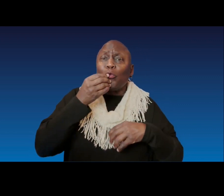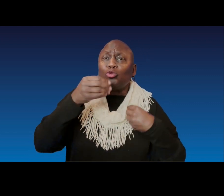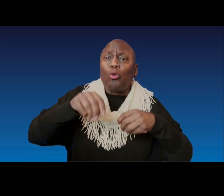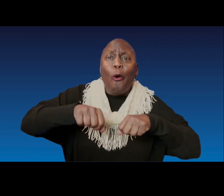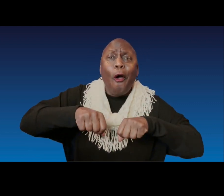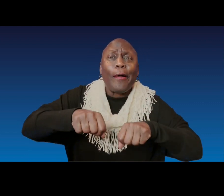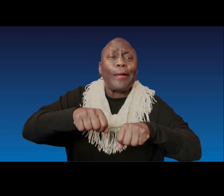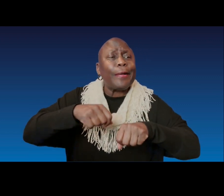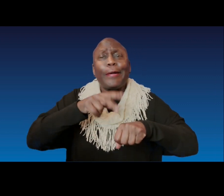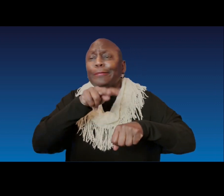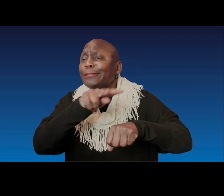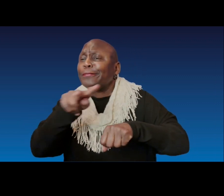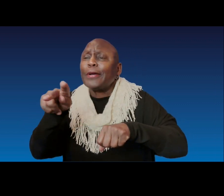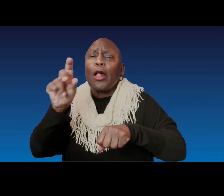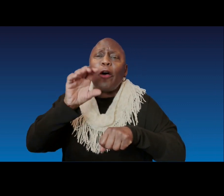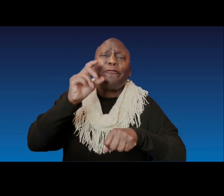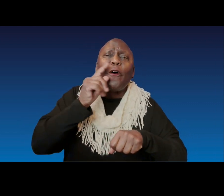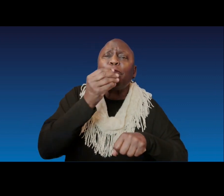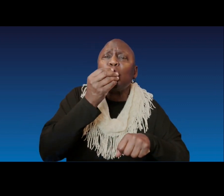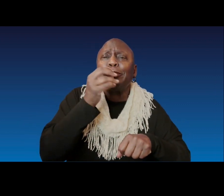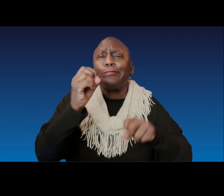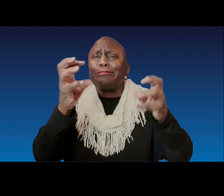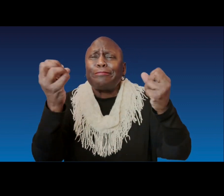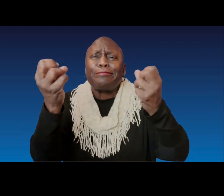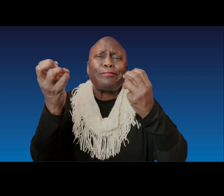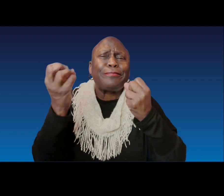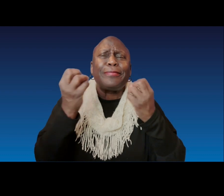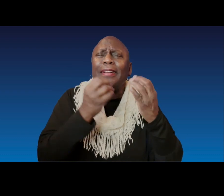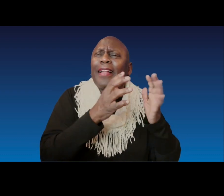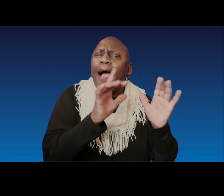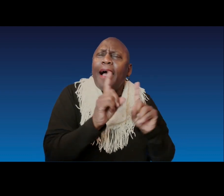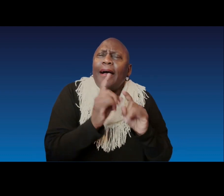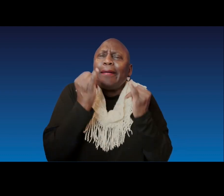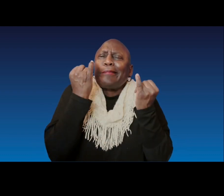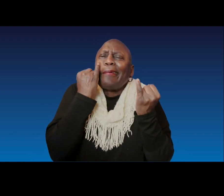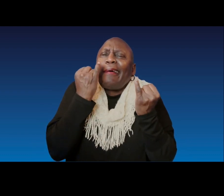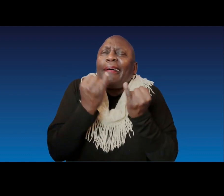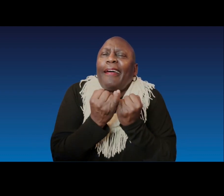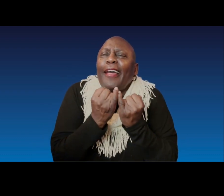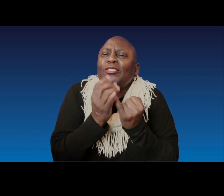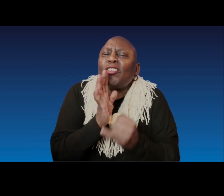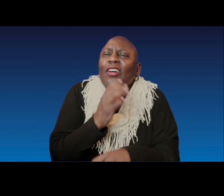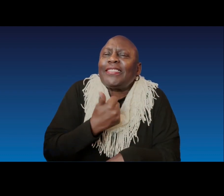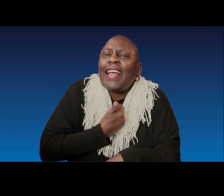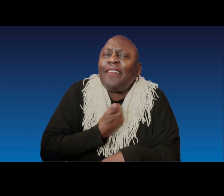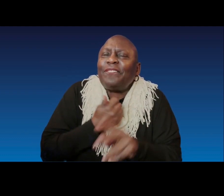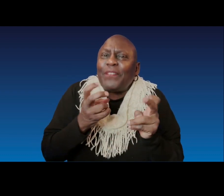And I cautioned her to watch because the baby would respond. She signed all the time.